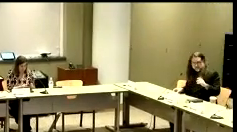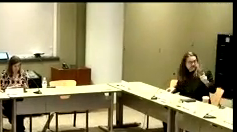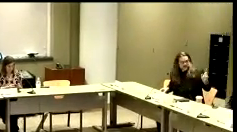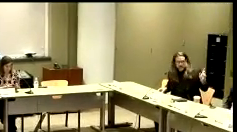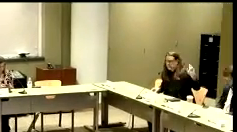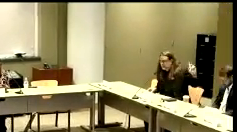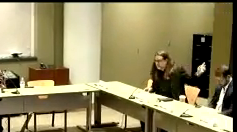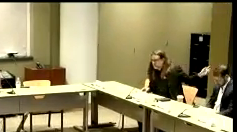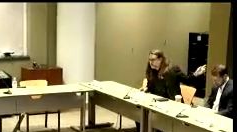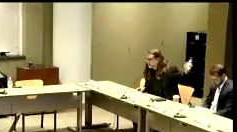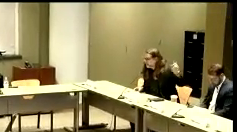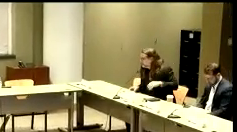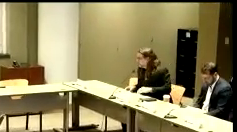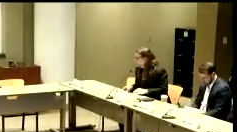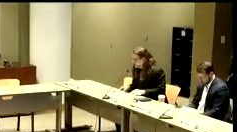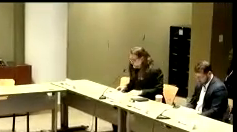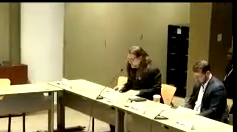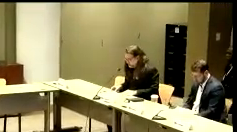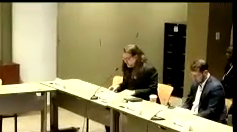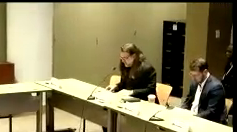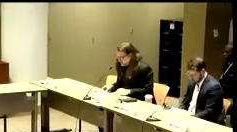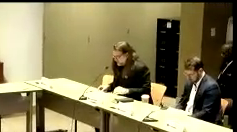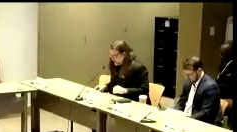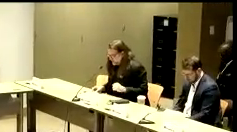and a handful of my team are in the room with me as well.